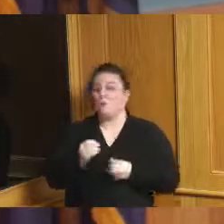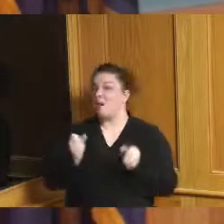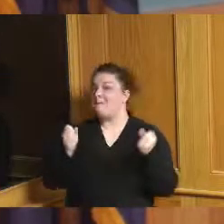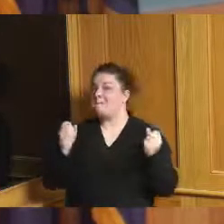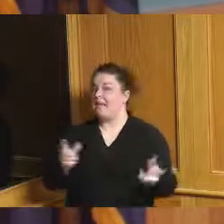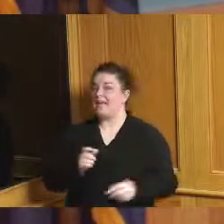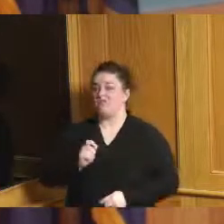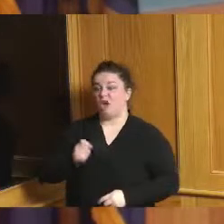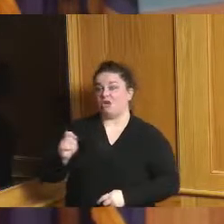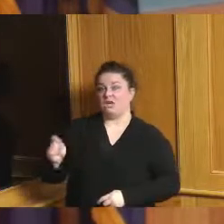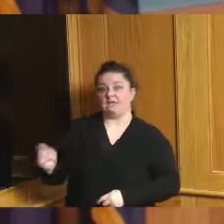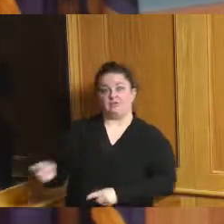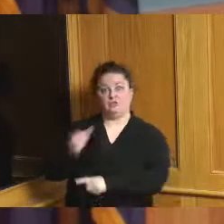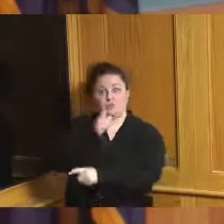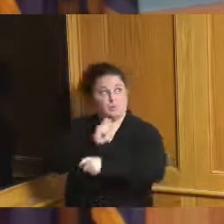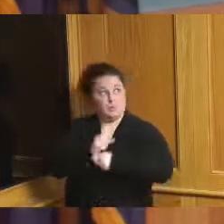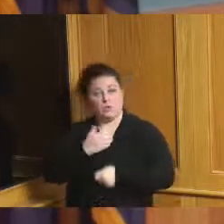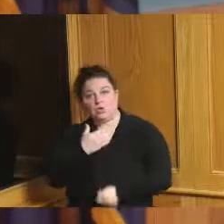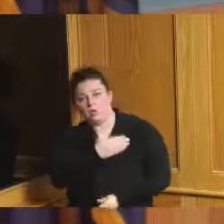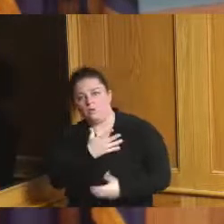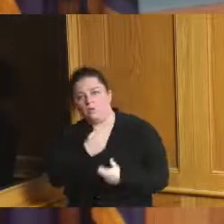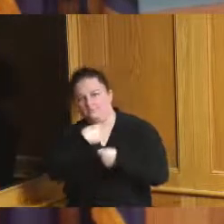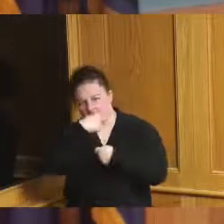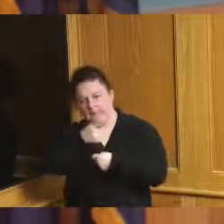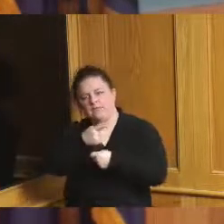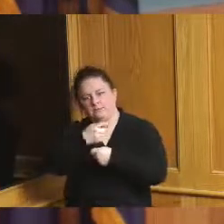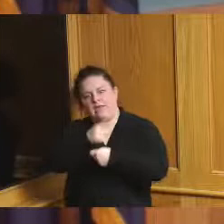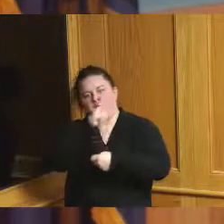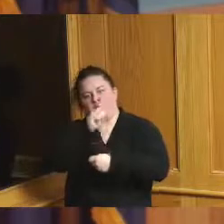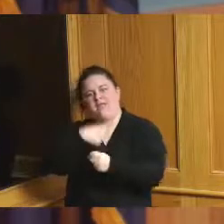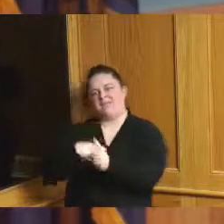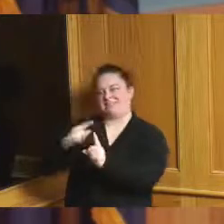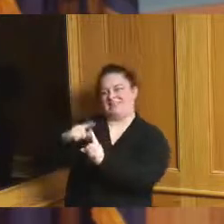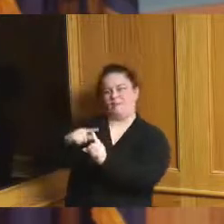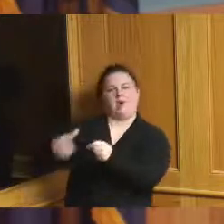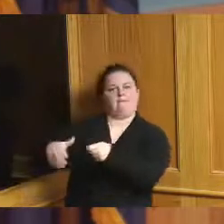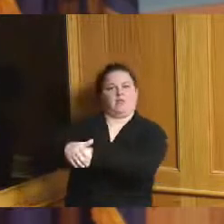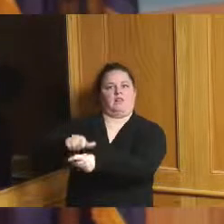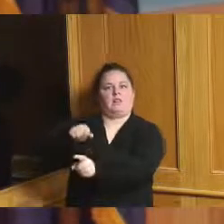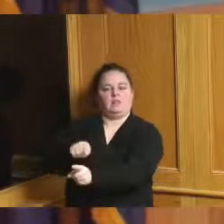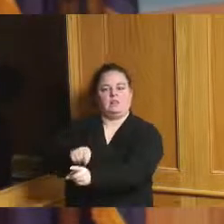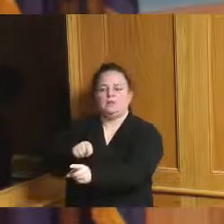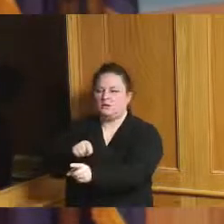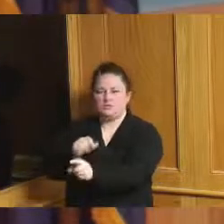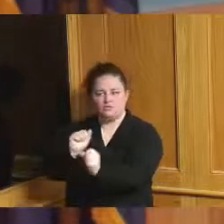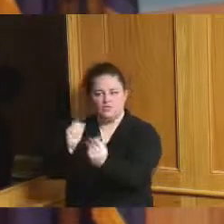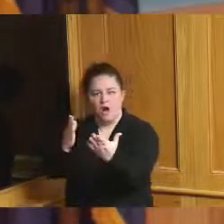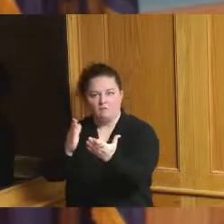is field so that we could be seamless and continue to offer those services and so um